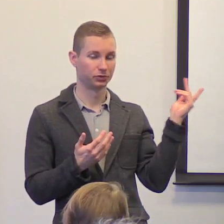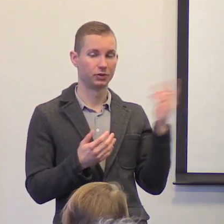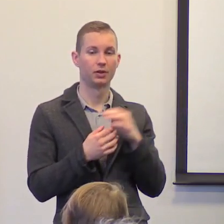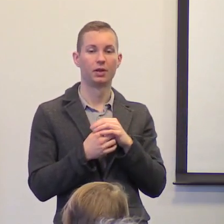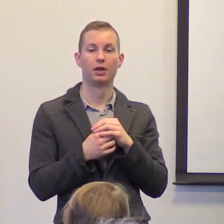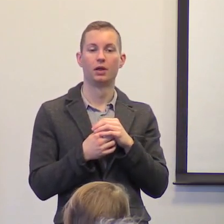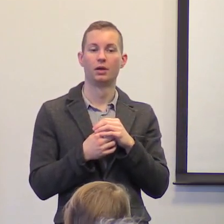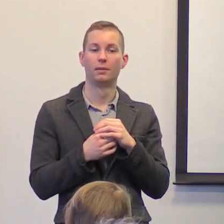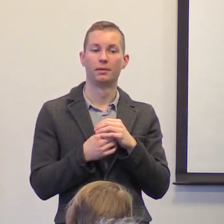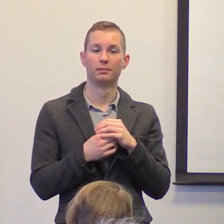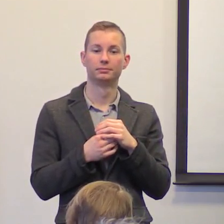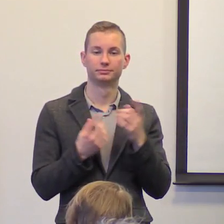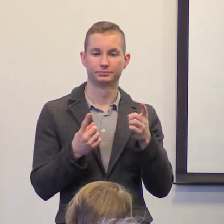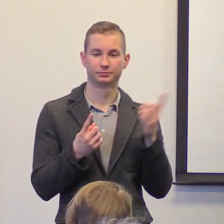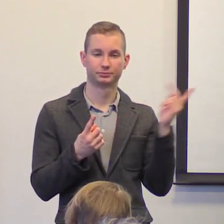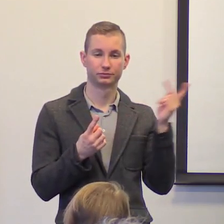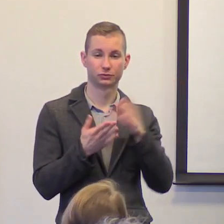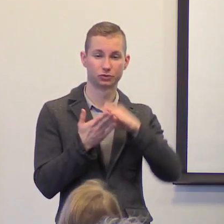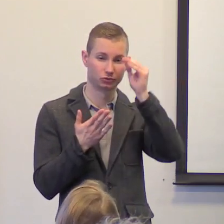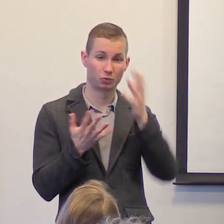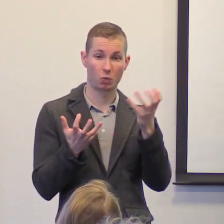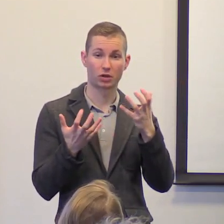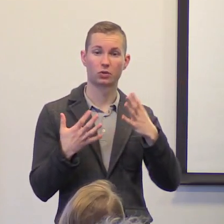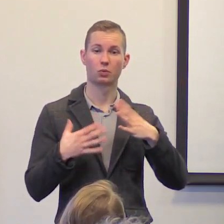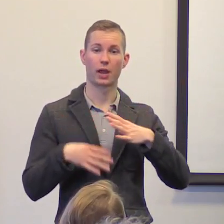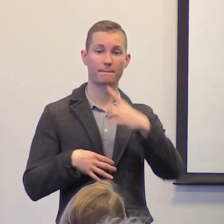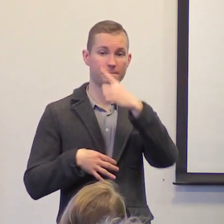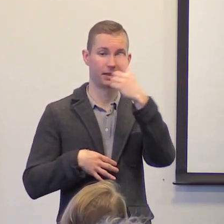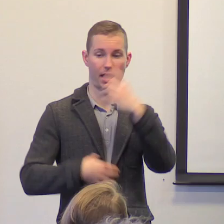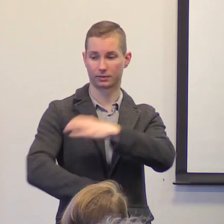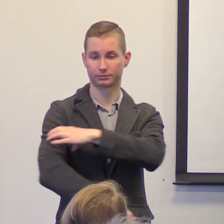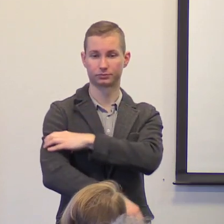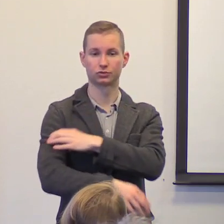when they were students, wanted to wear black arm bands to protest the war in Vietnam.